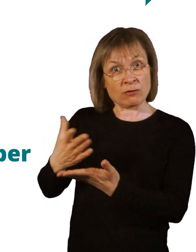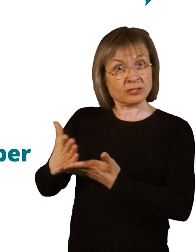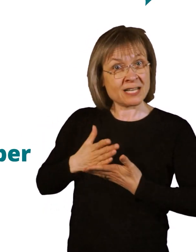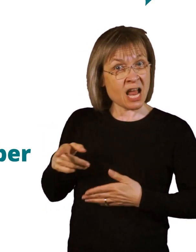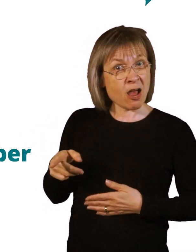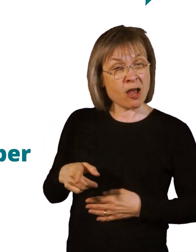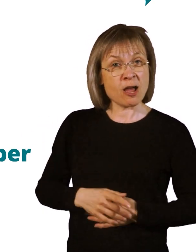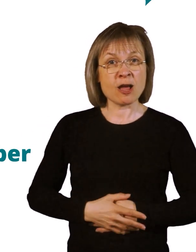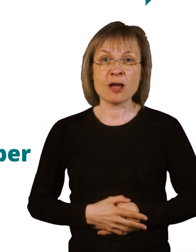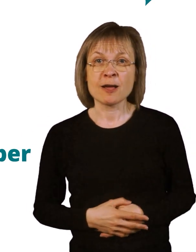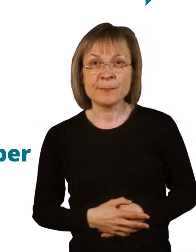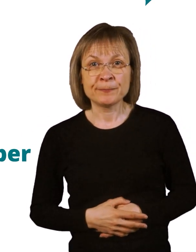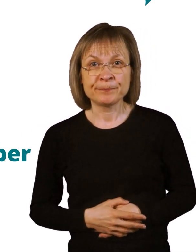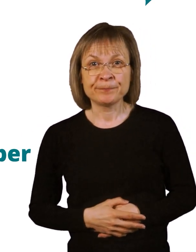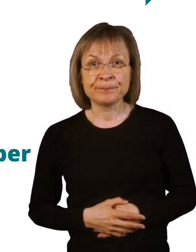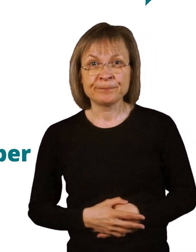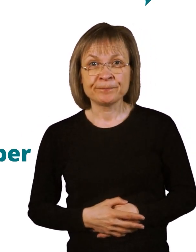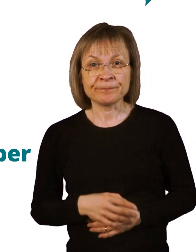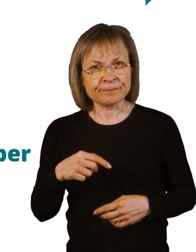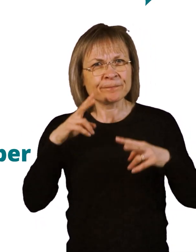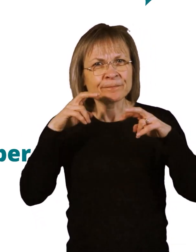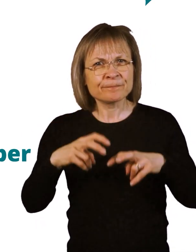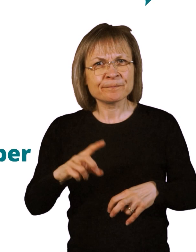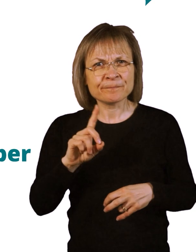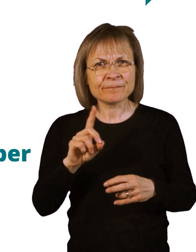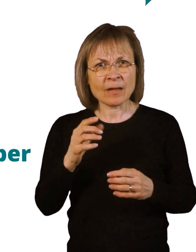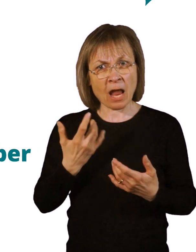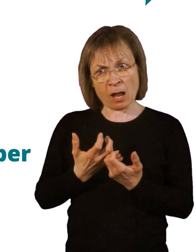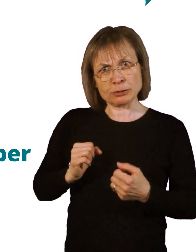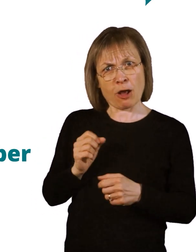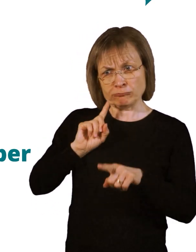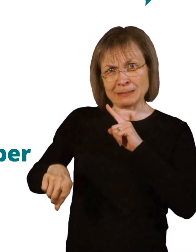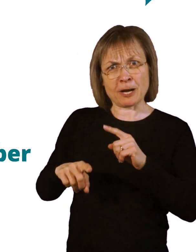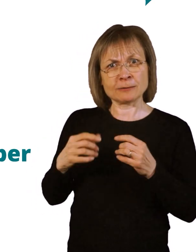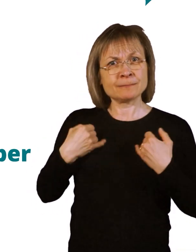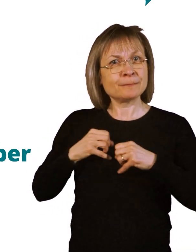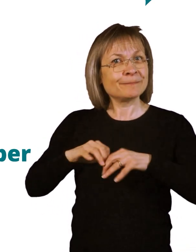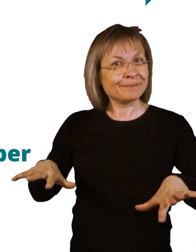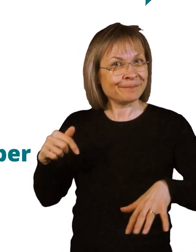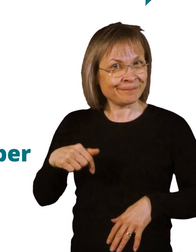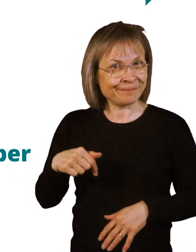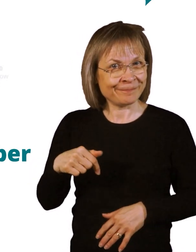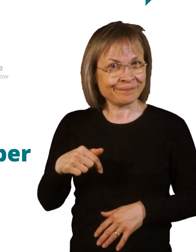if they wish to share their experiences. The Inquiry is investigating the devolved strategic response to the pandemic in Scotland.